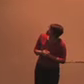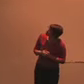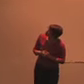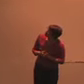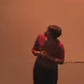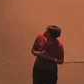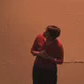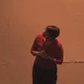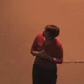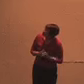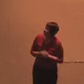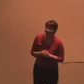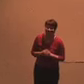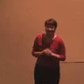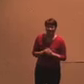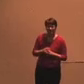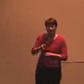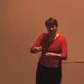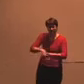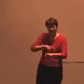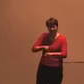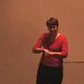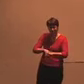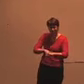And, of course, if the one bookshelf